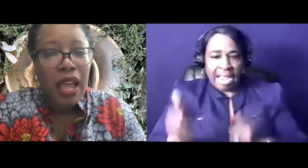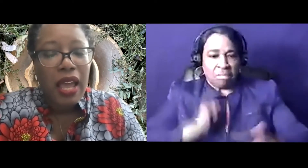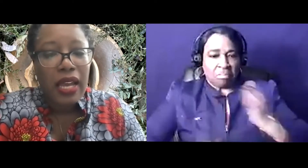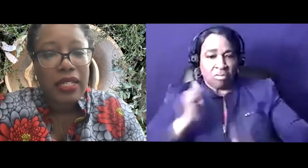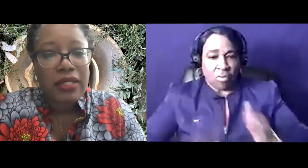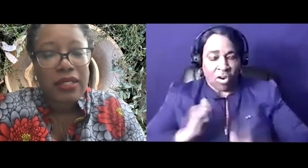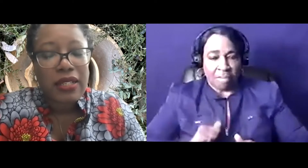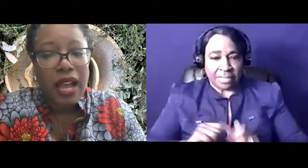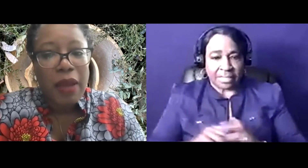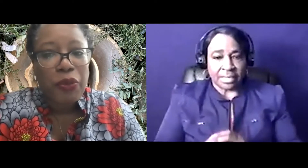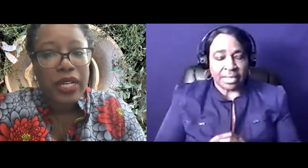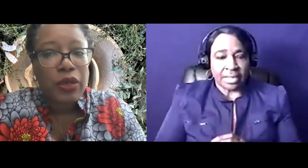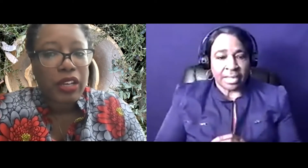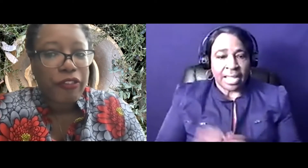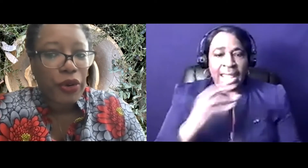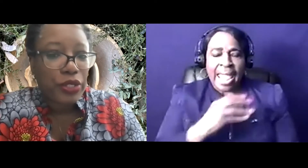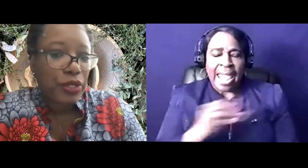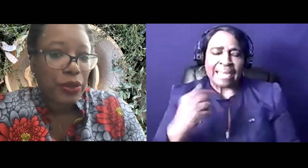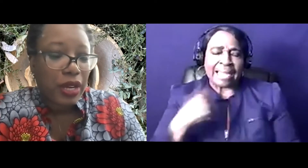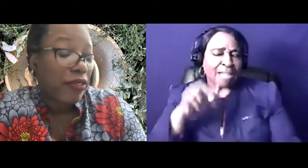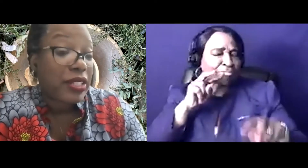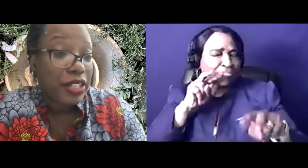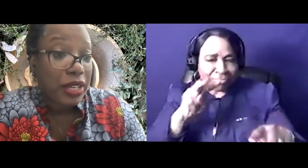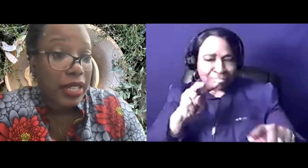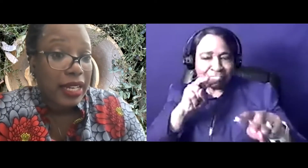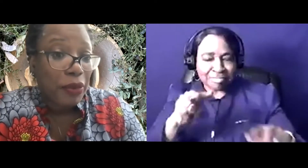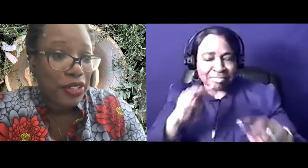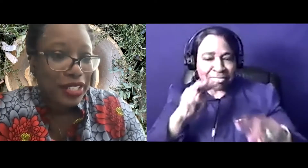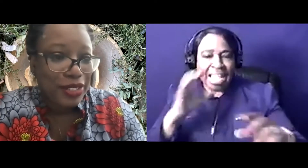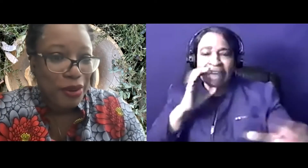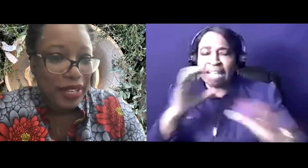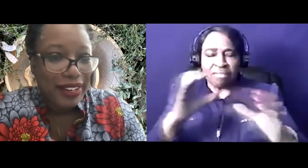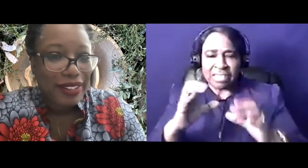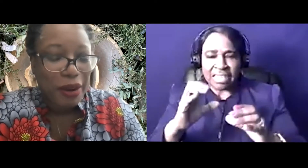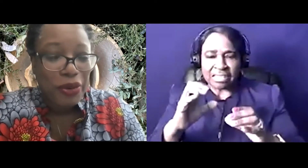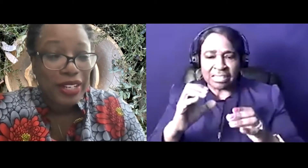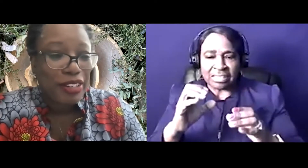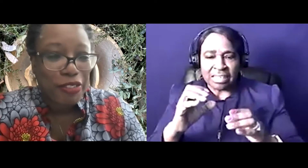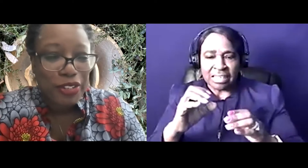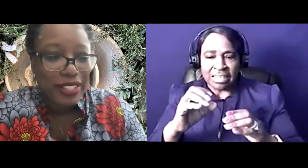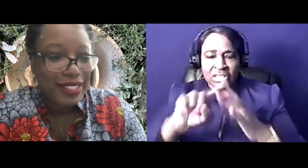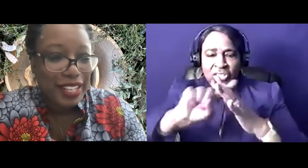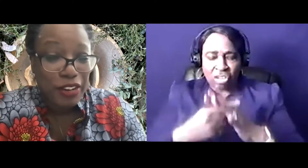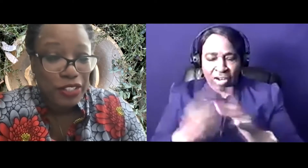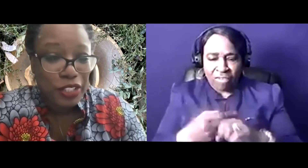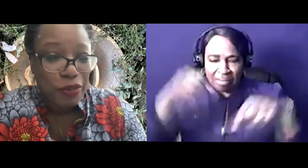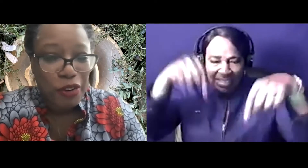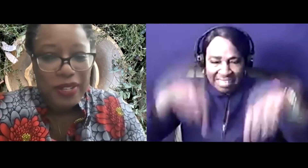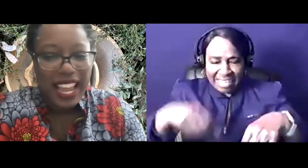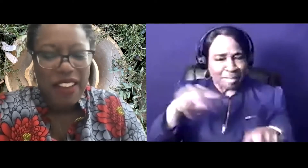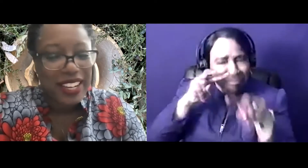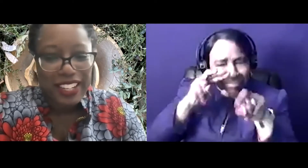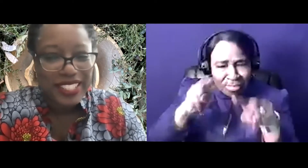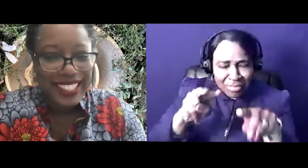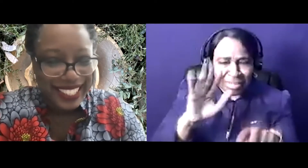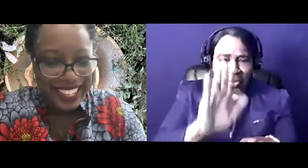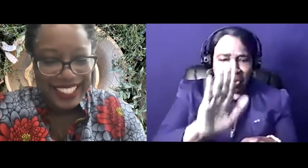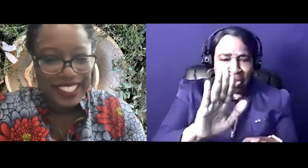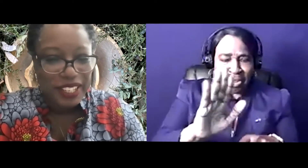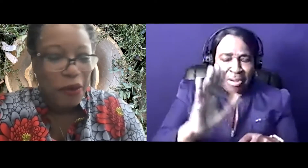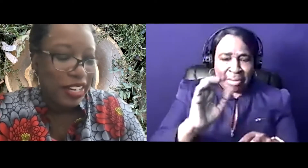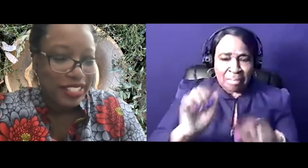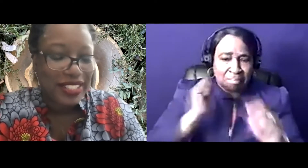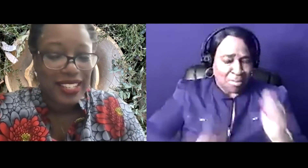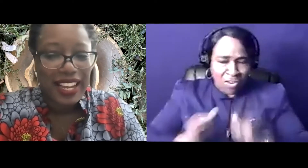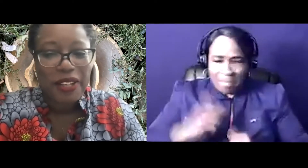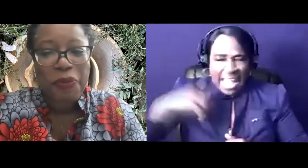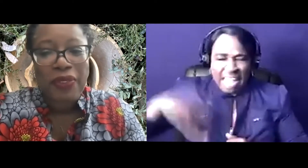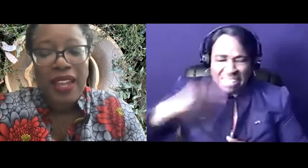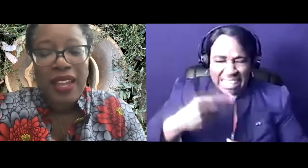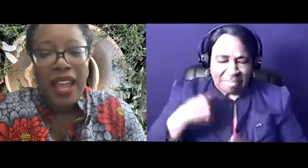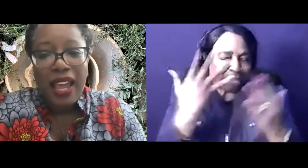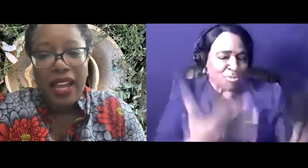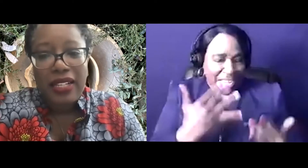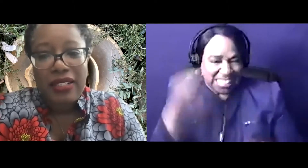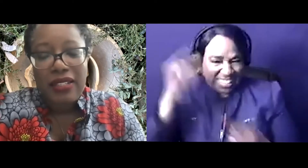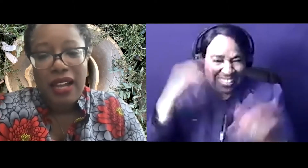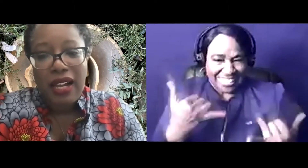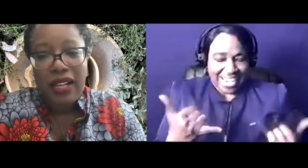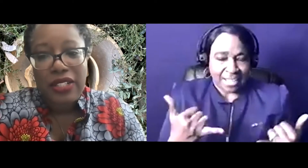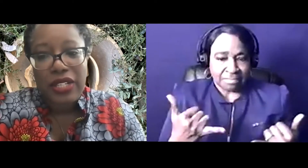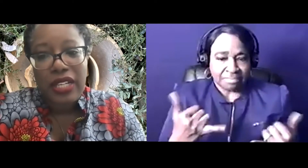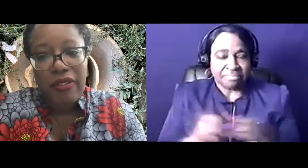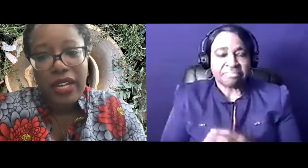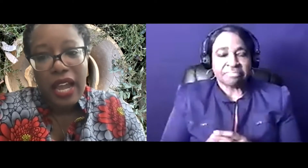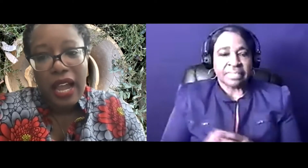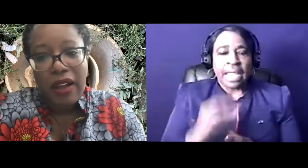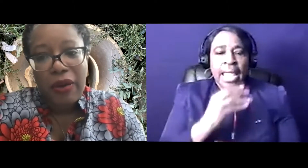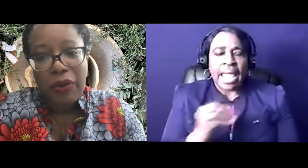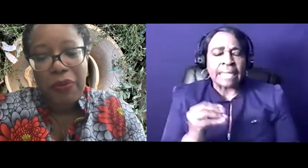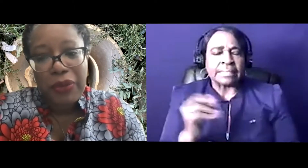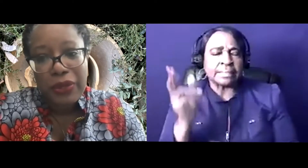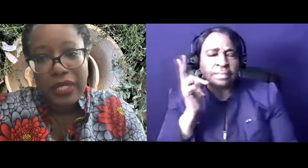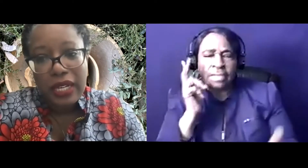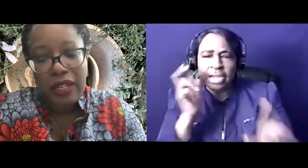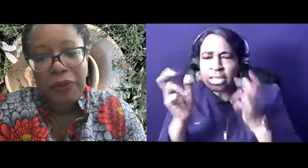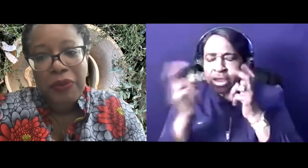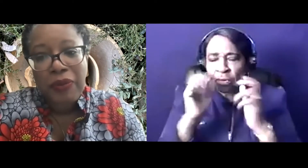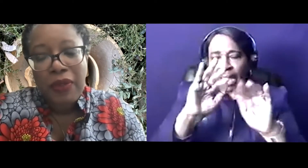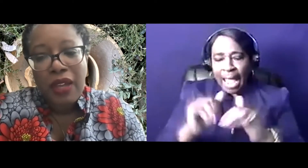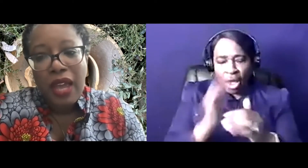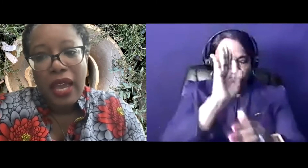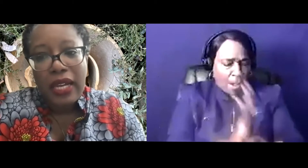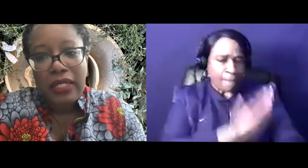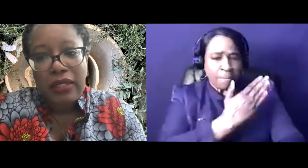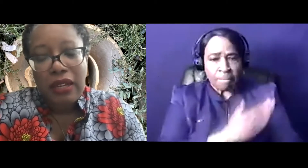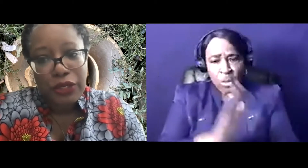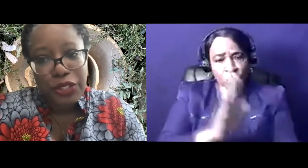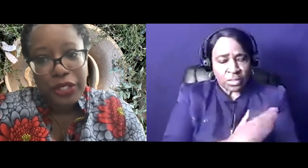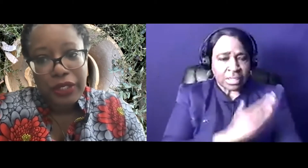And I'm really looking forward to the conversation that emerges from here. I'm really looking forward to seeing Crystal's performance--I haven't actually seen it yet, I waited till today--and to hearing how music and culture